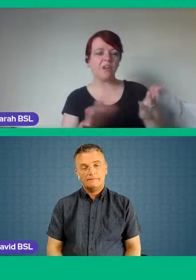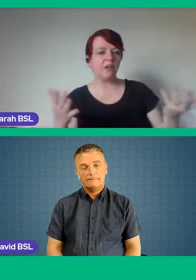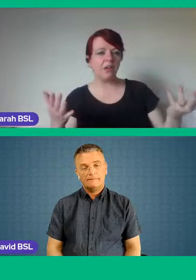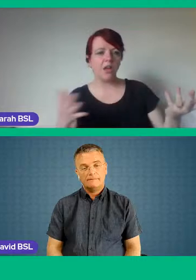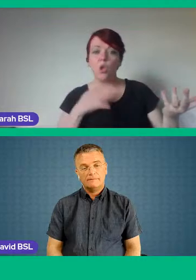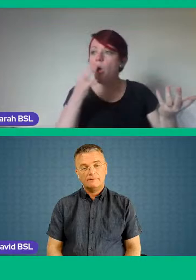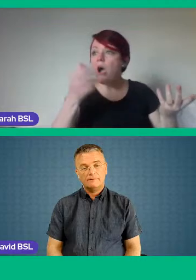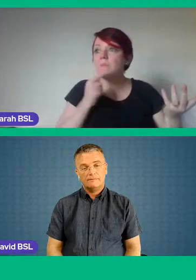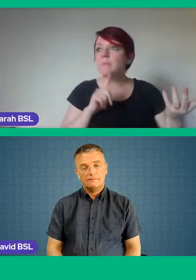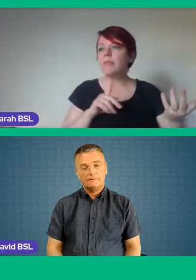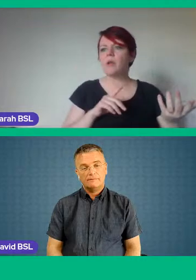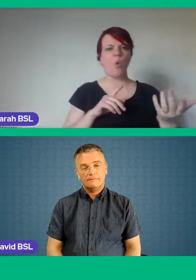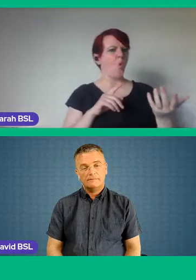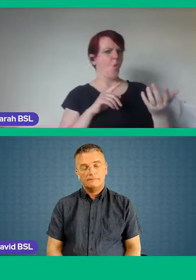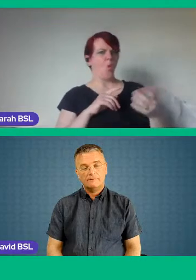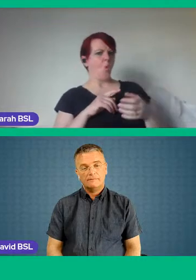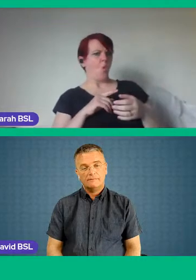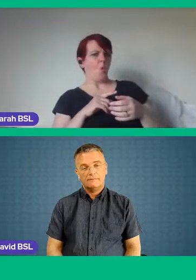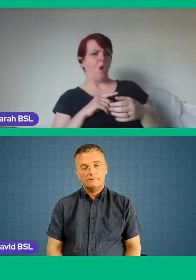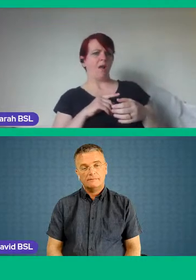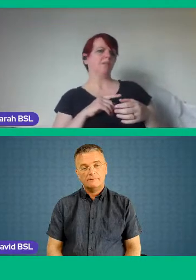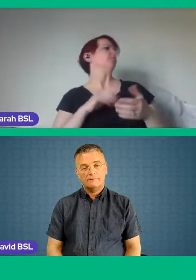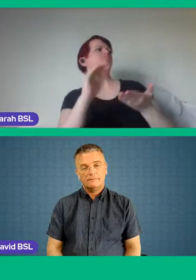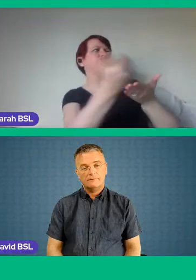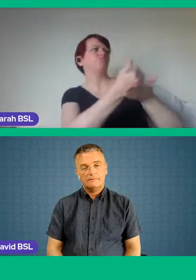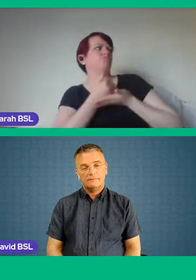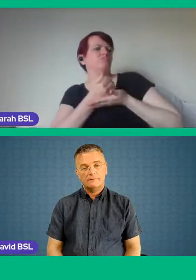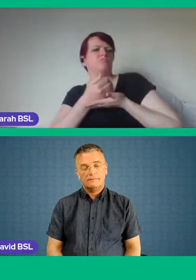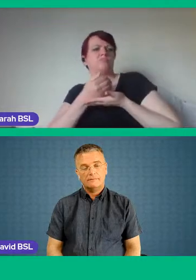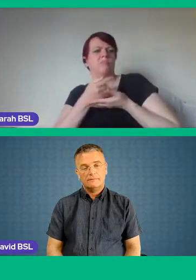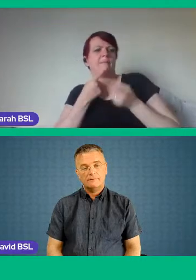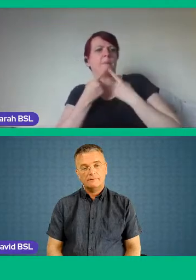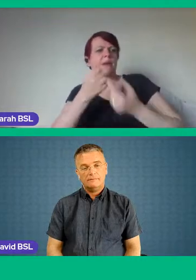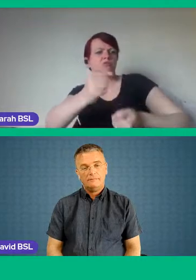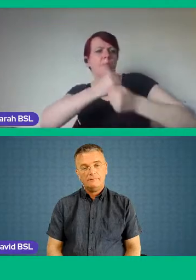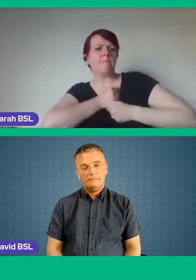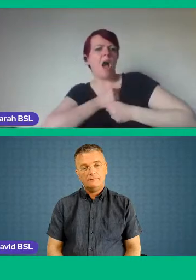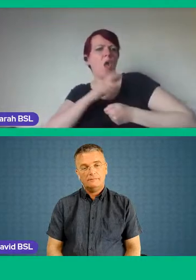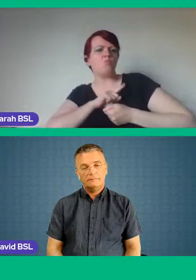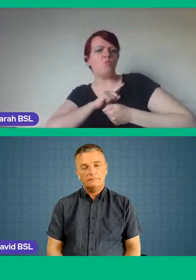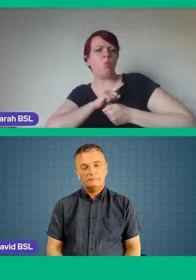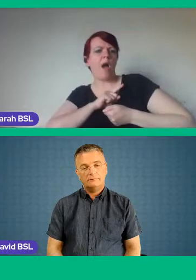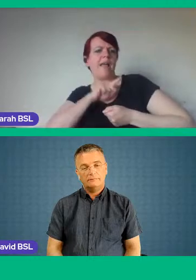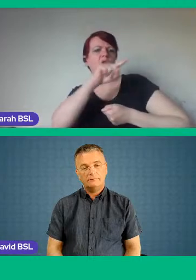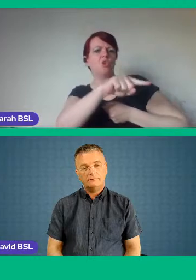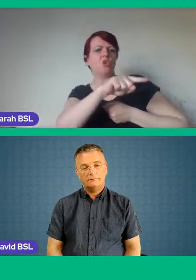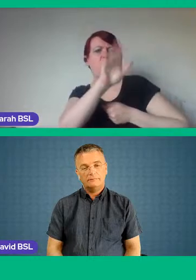but you ask people on the go, no, we have protected that knowledge, we have, divide that expertise